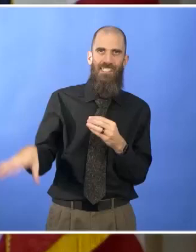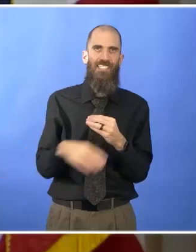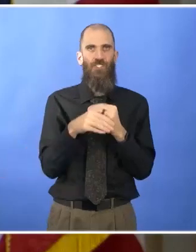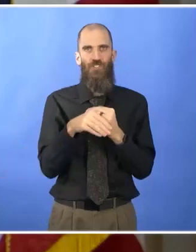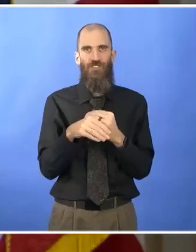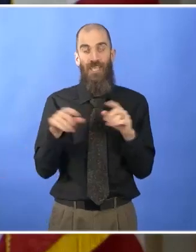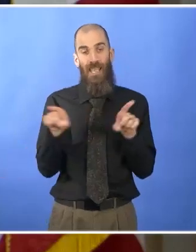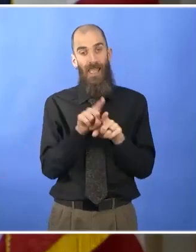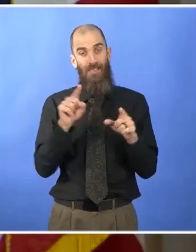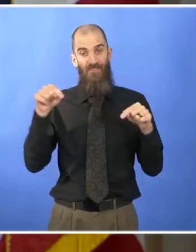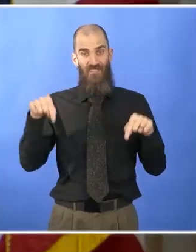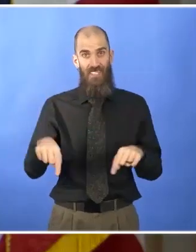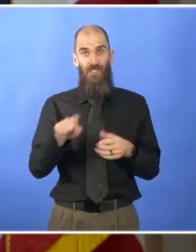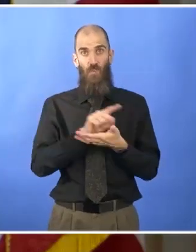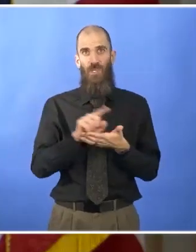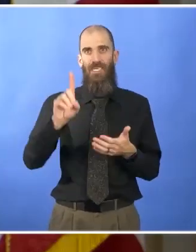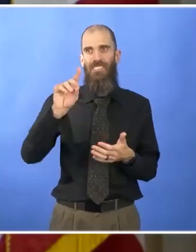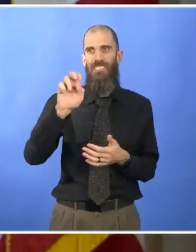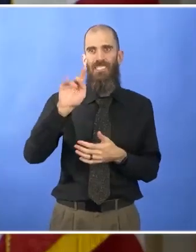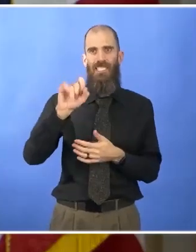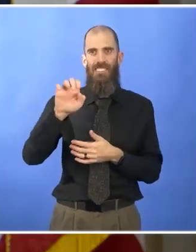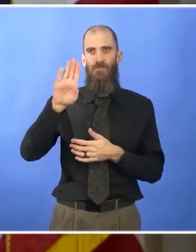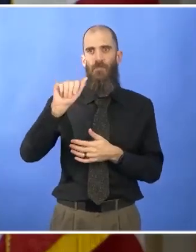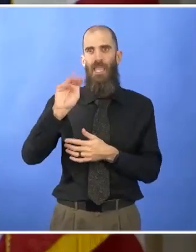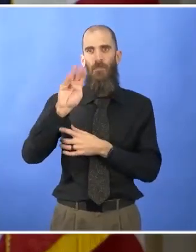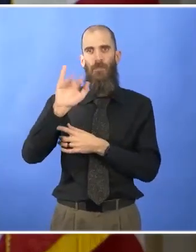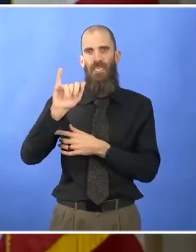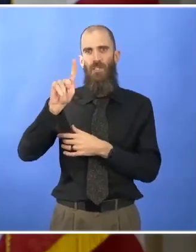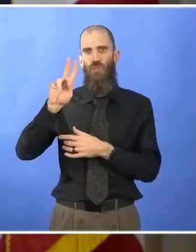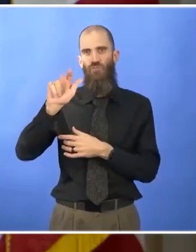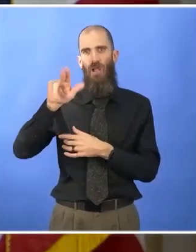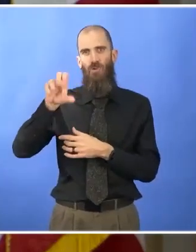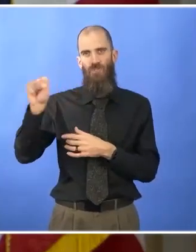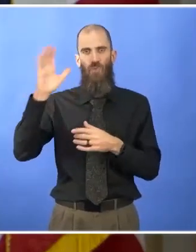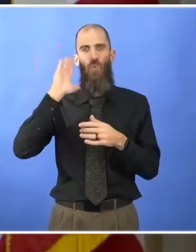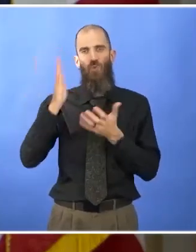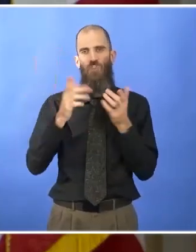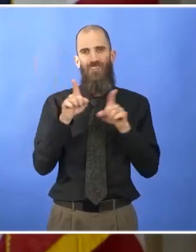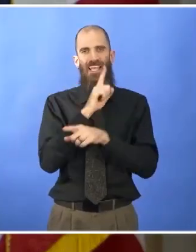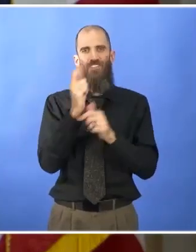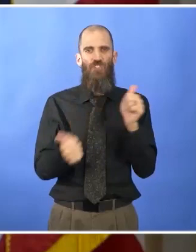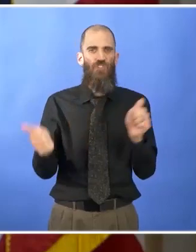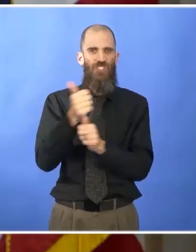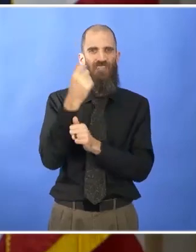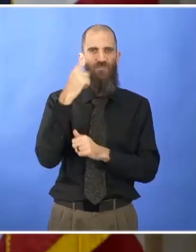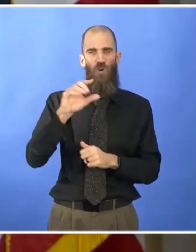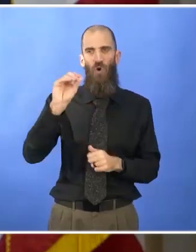AFFAIRS AND POLICY. I AM SO DRILLED THAT BAMBI IS